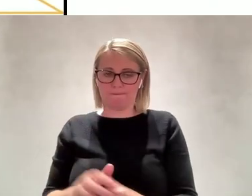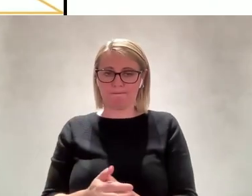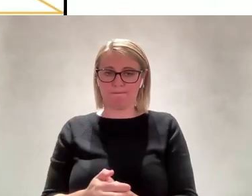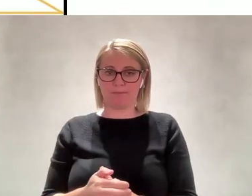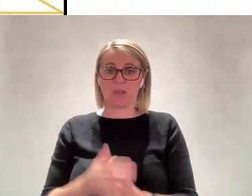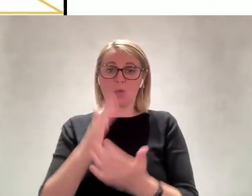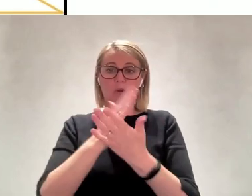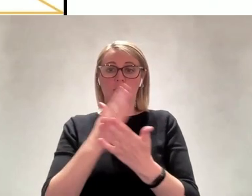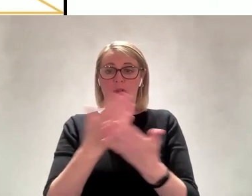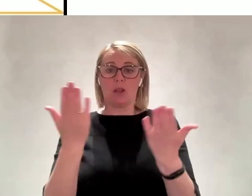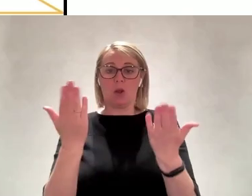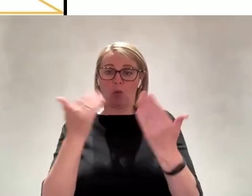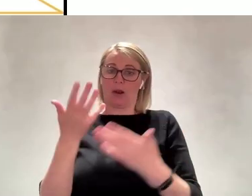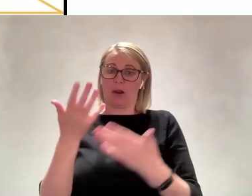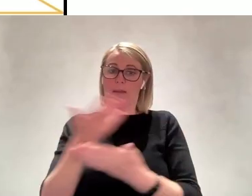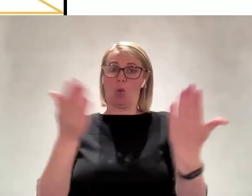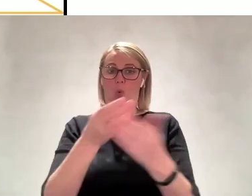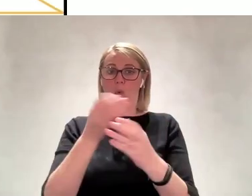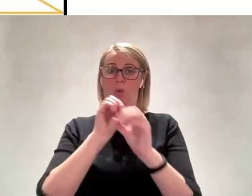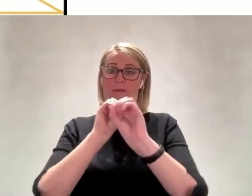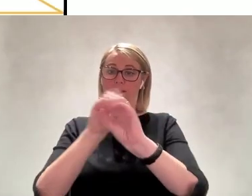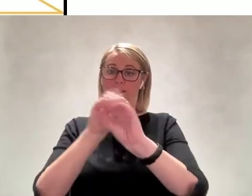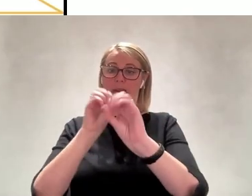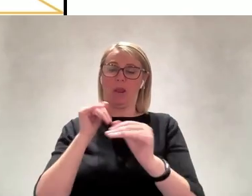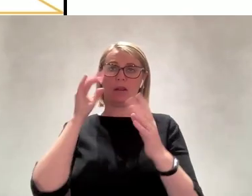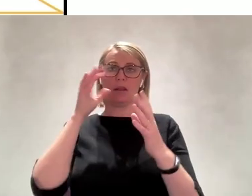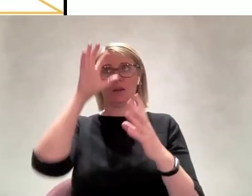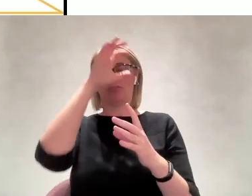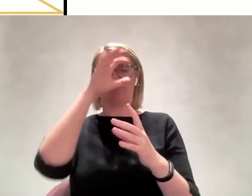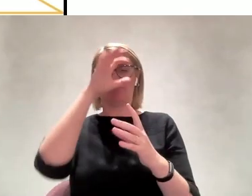We really do welcome all feedback and appreciate your thoughts.